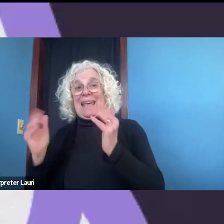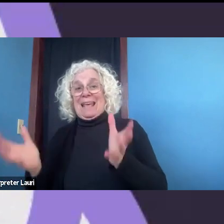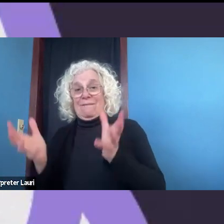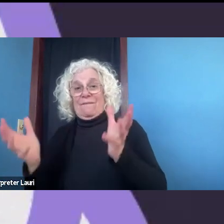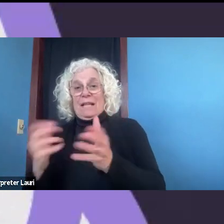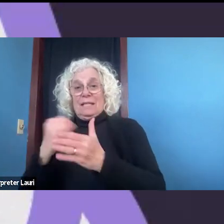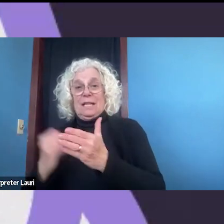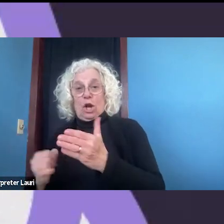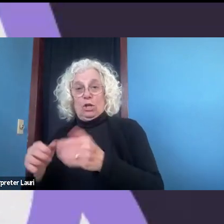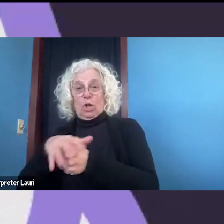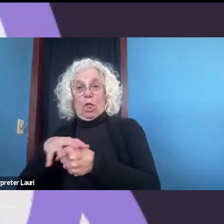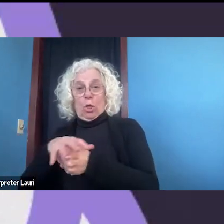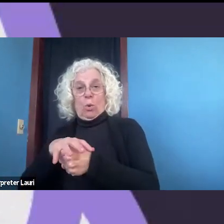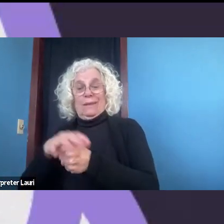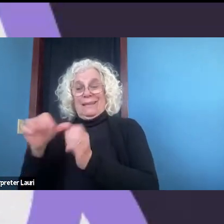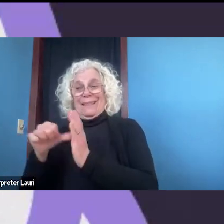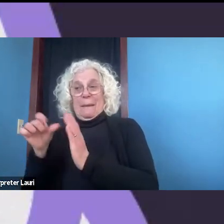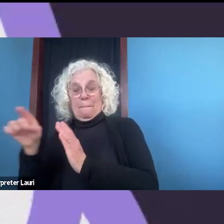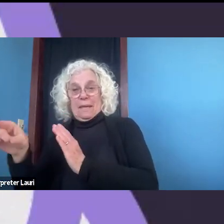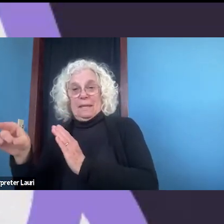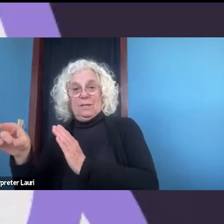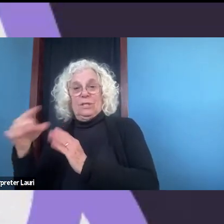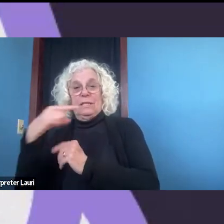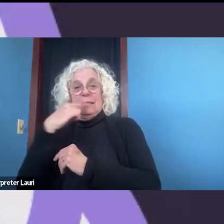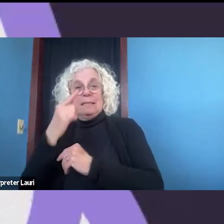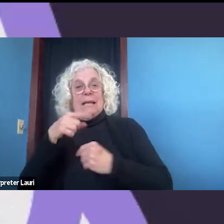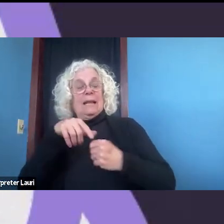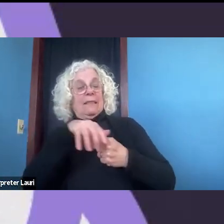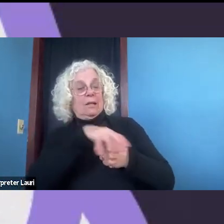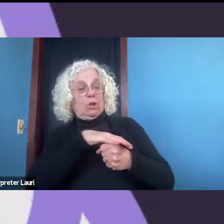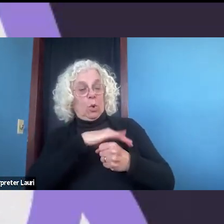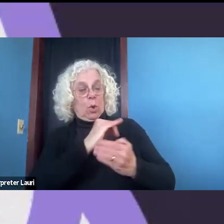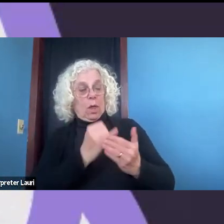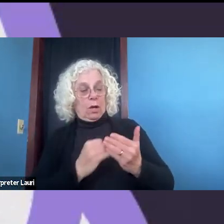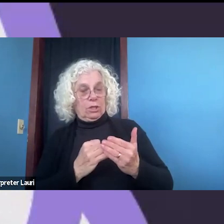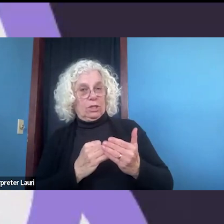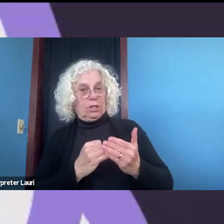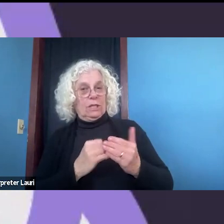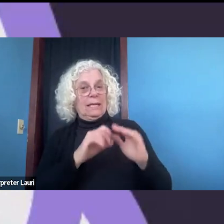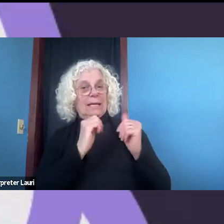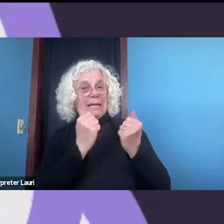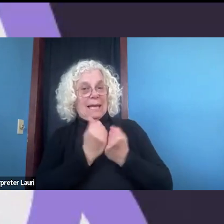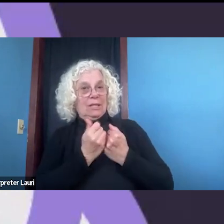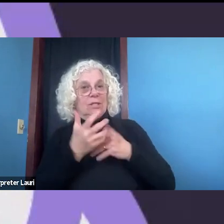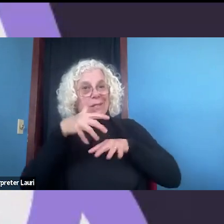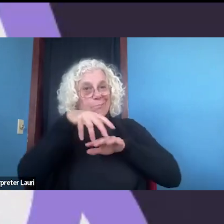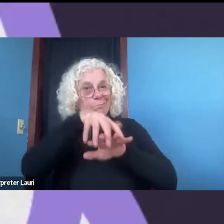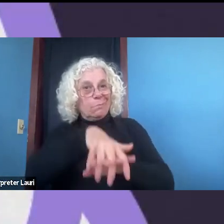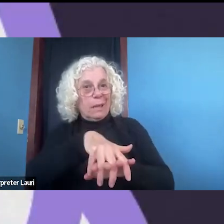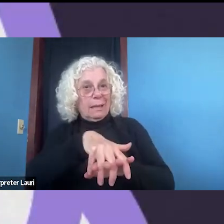that local arts agencies, our community based organizations that integrate the arts into the daily fabric of all of their communities